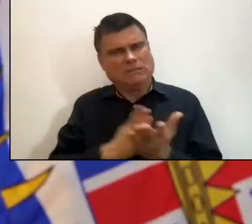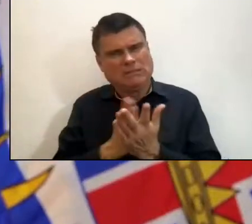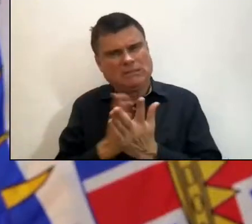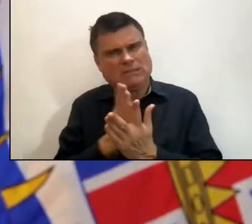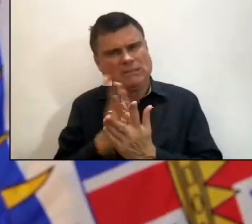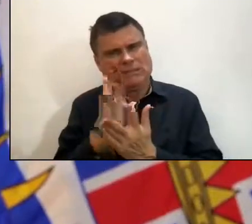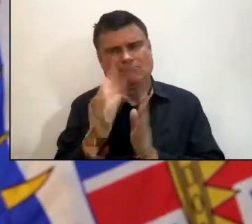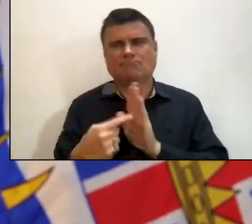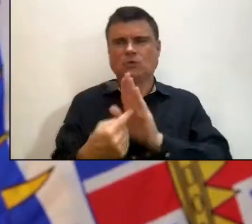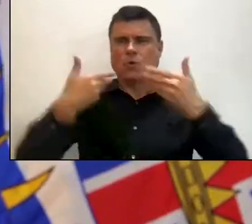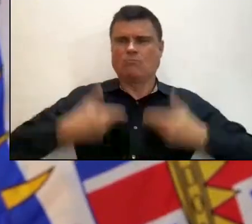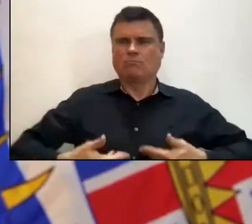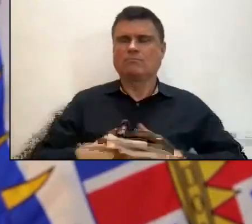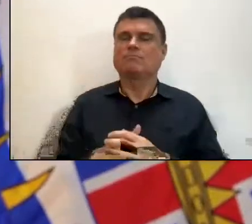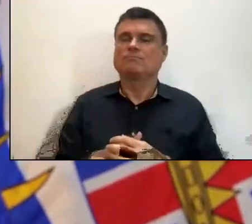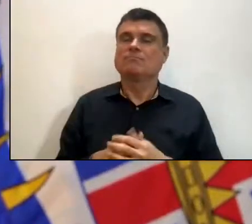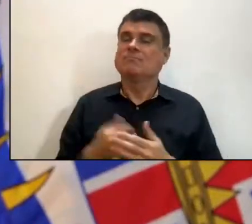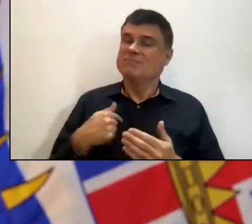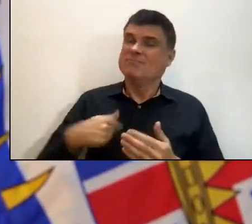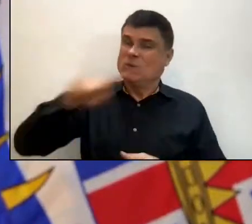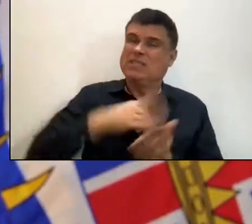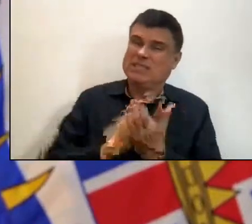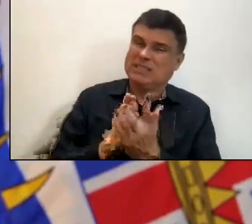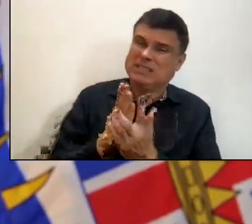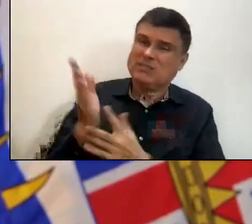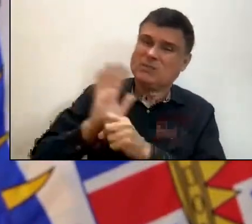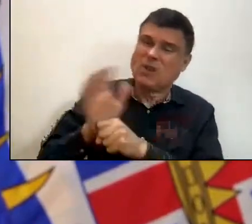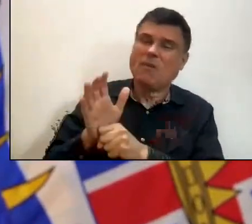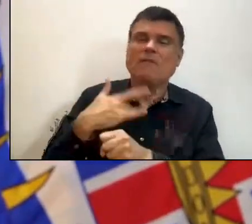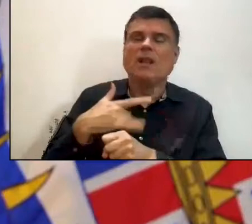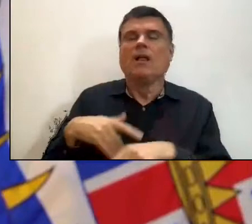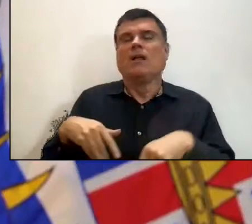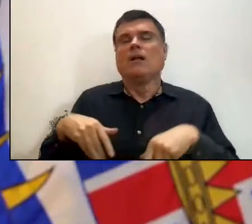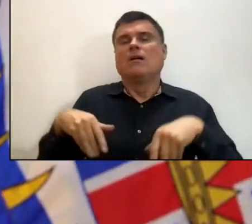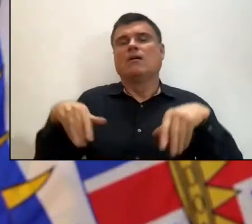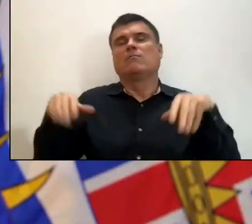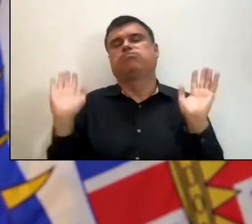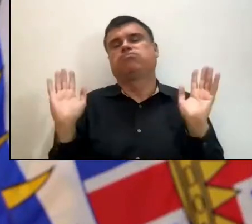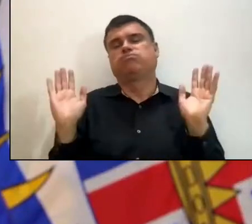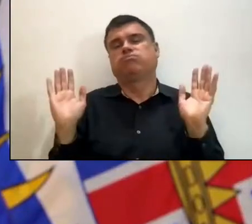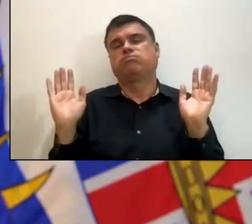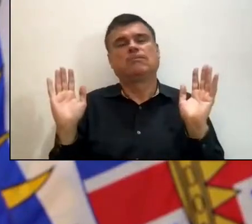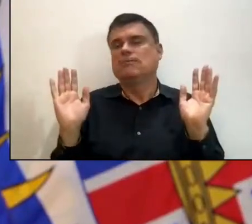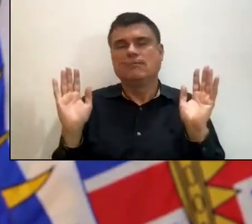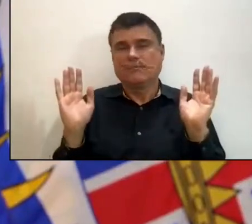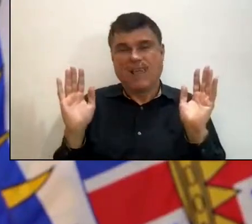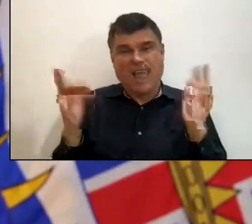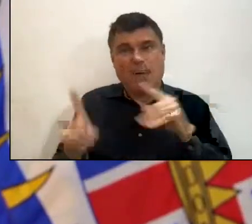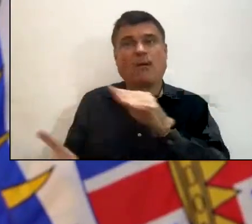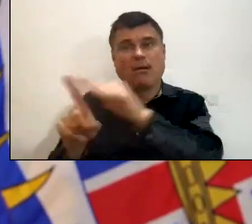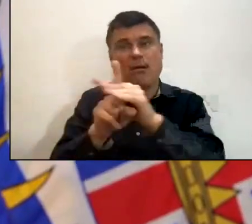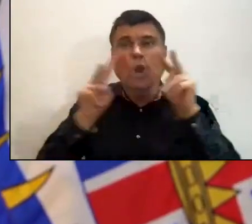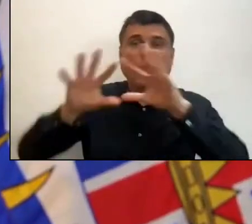now l around in our obal